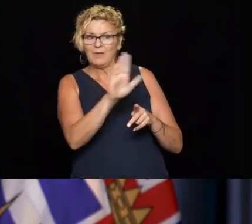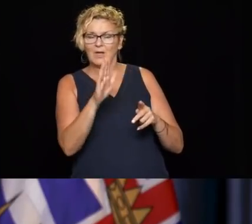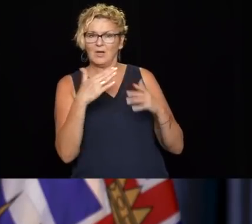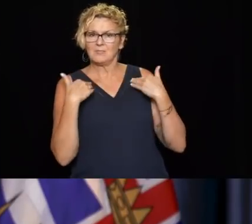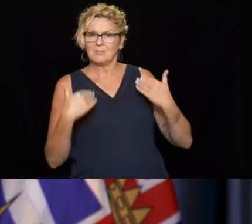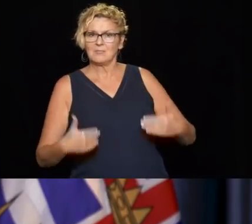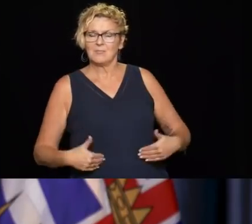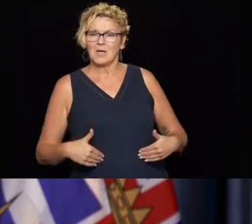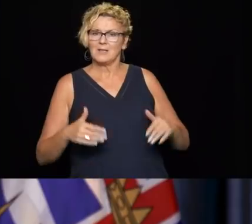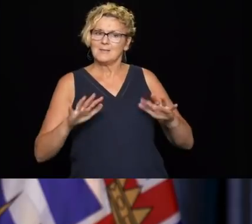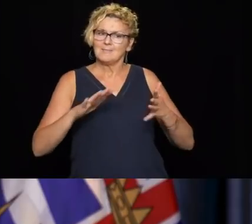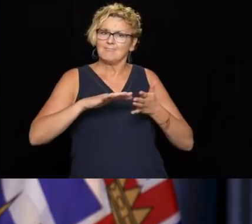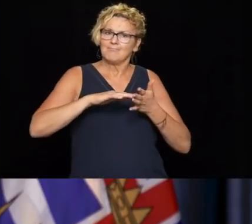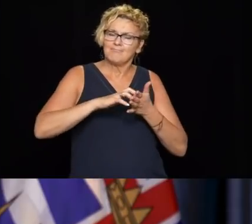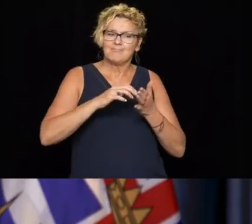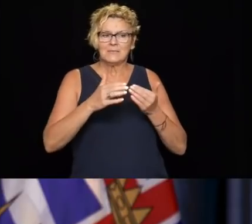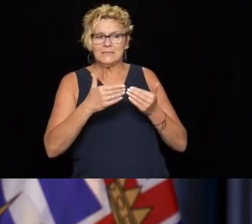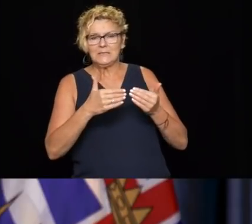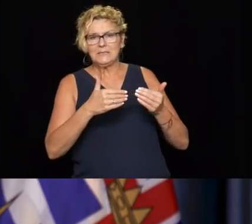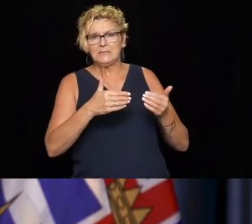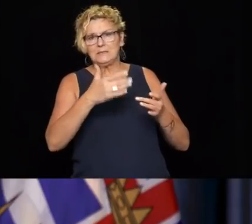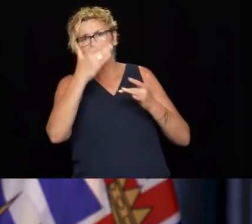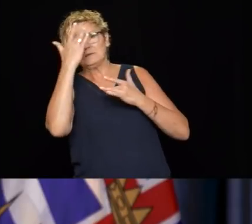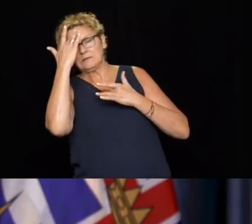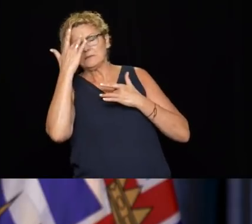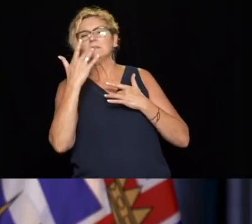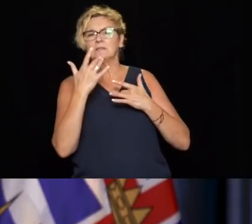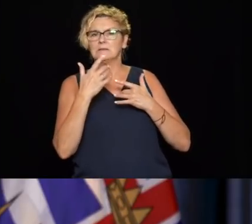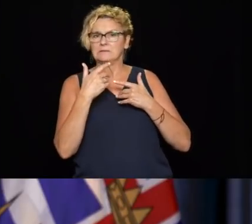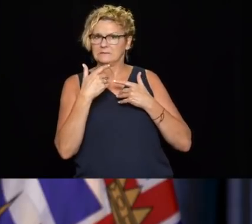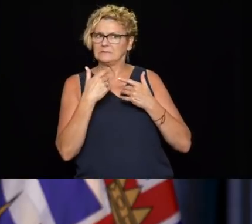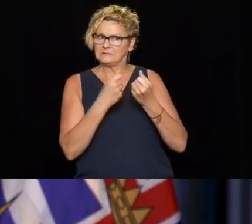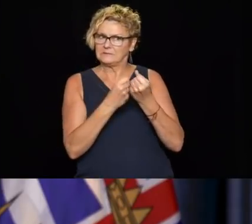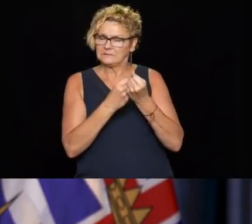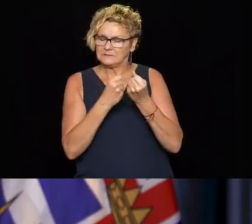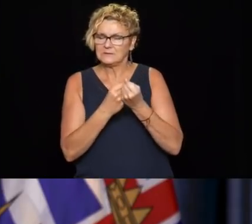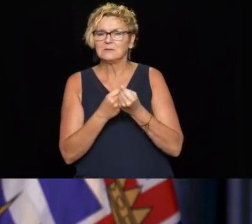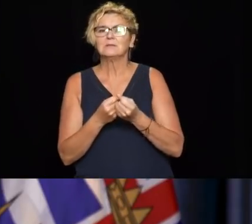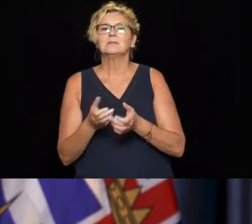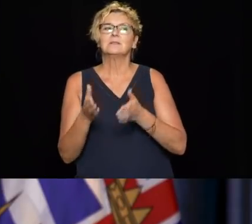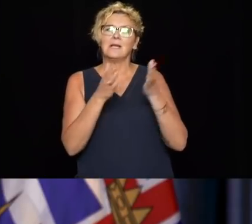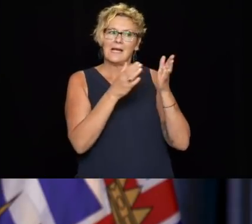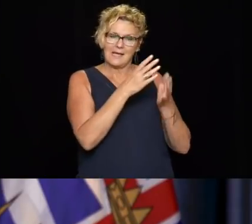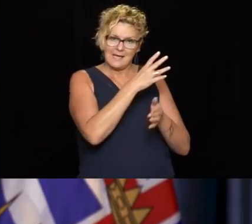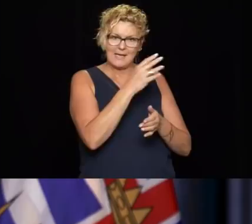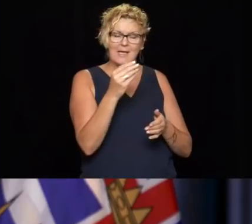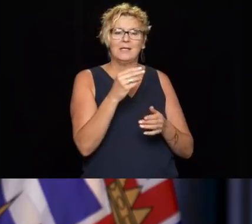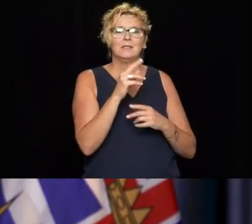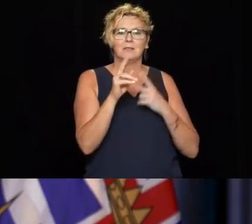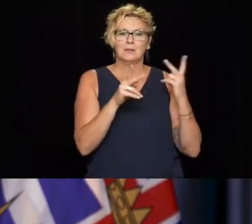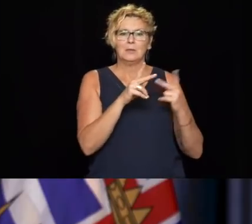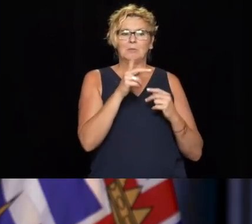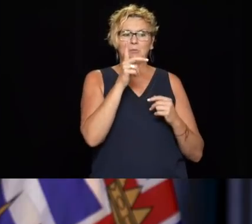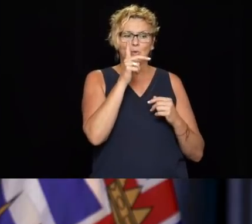see vulnerable communities such as those with diseases who will be receiving as part of our plan getting additional support and supports